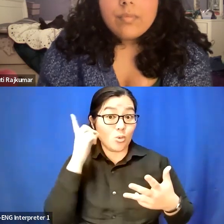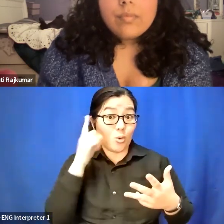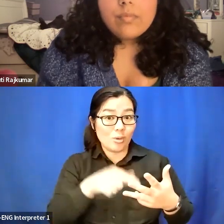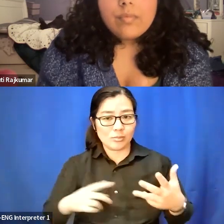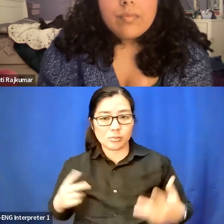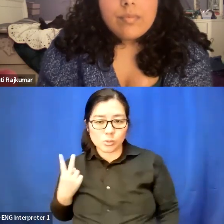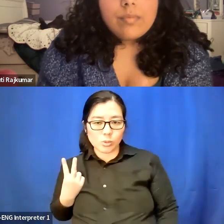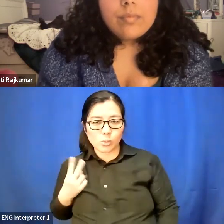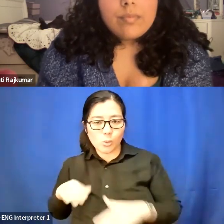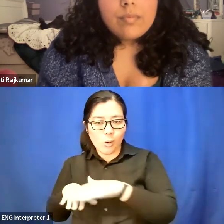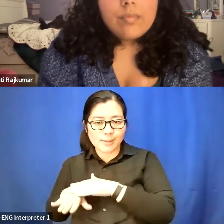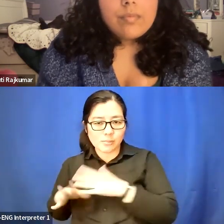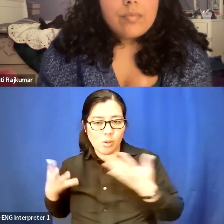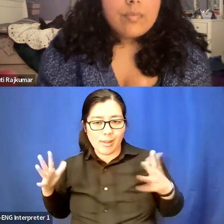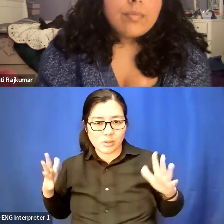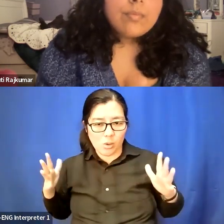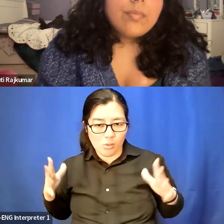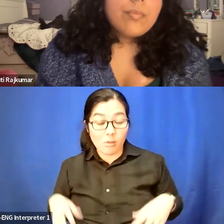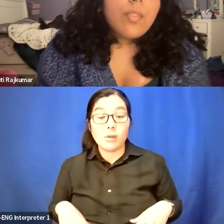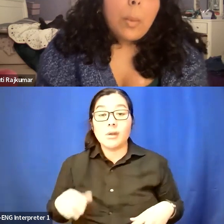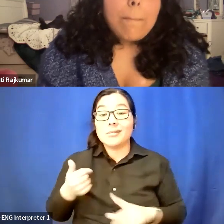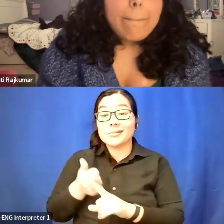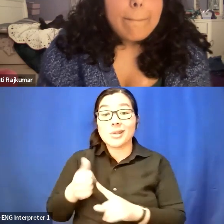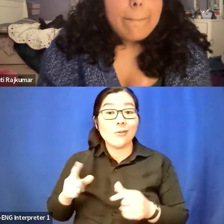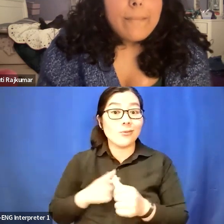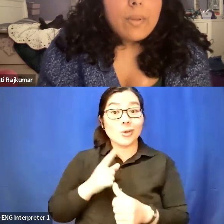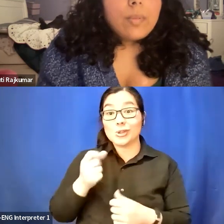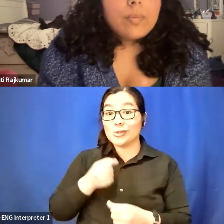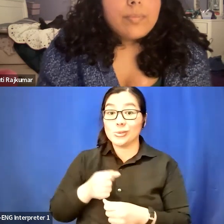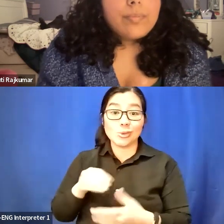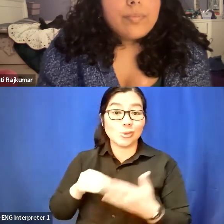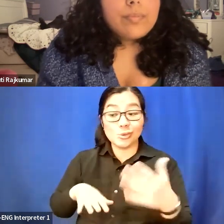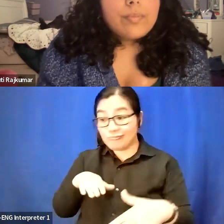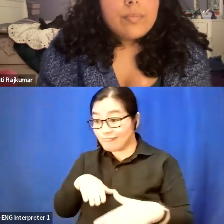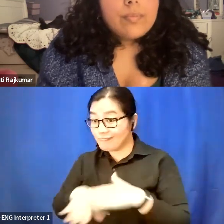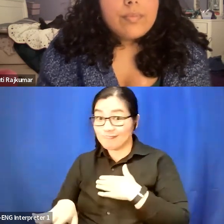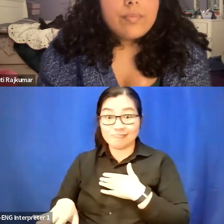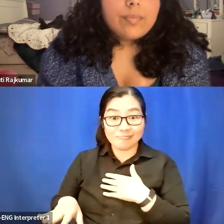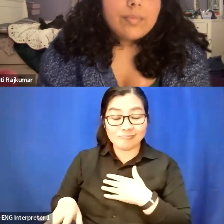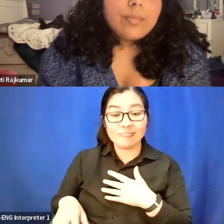And so like if you're a freshman, you know, and you want to like visit your friends,